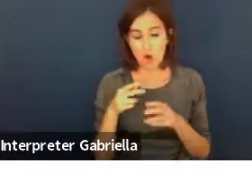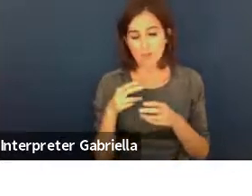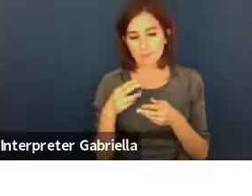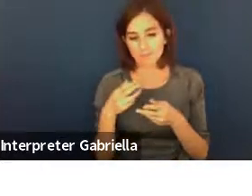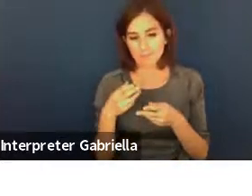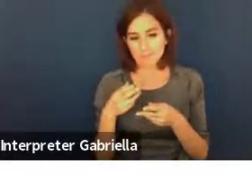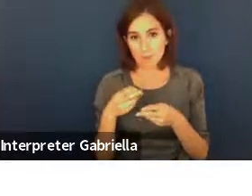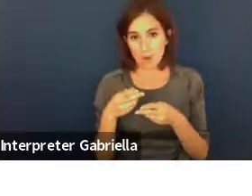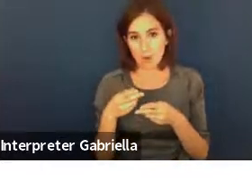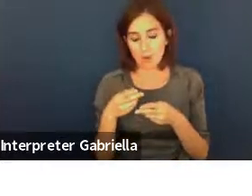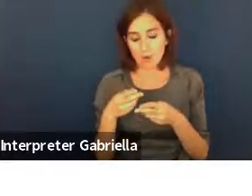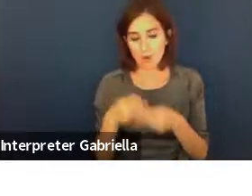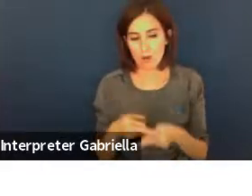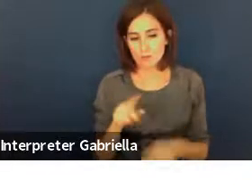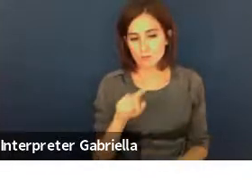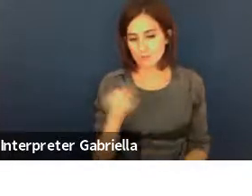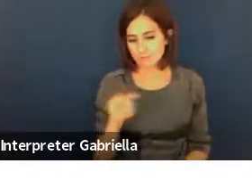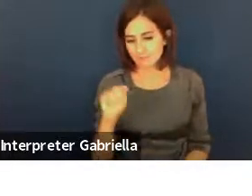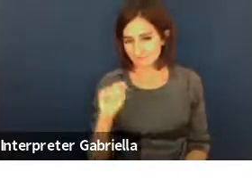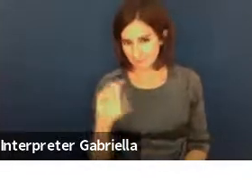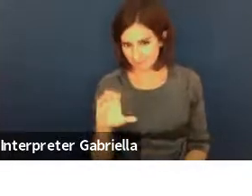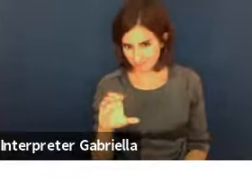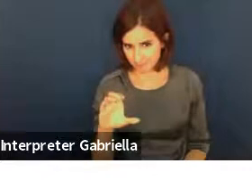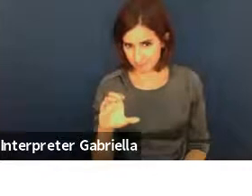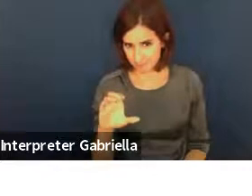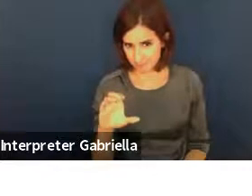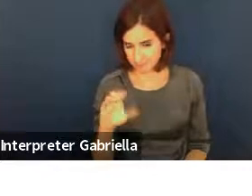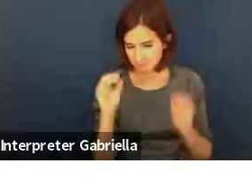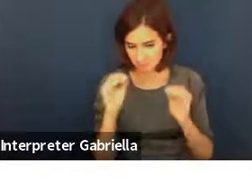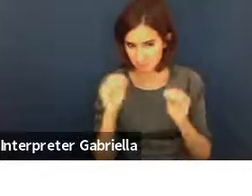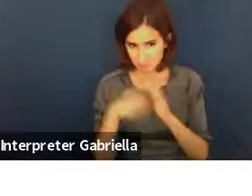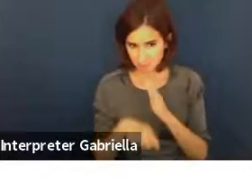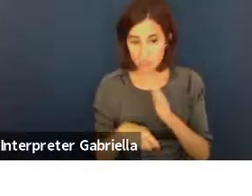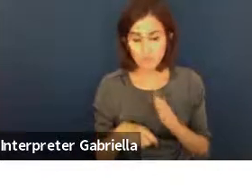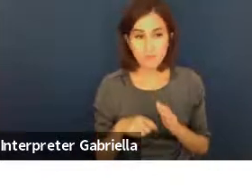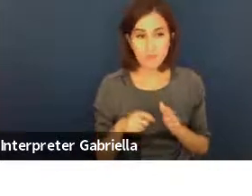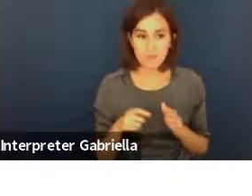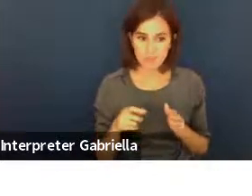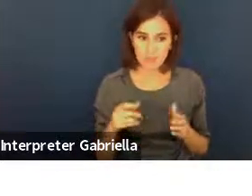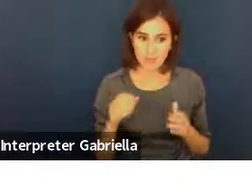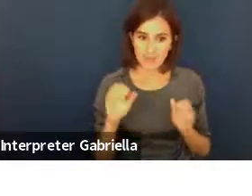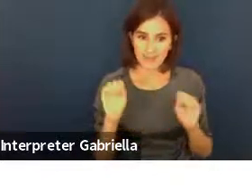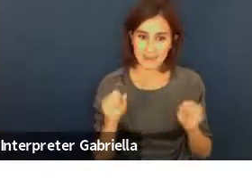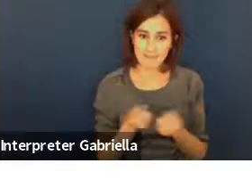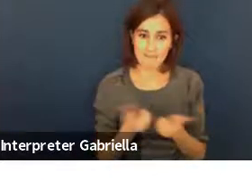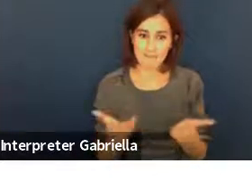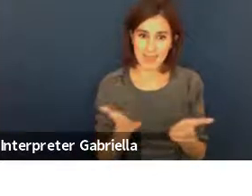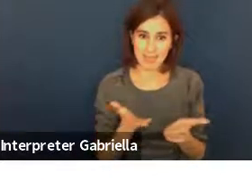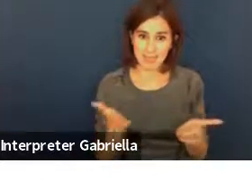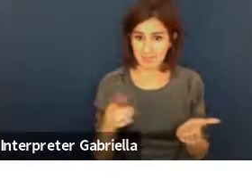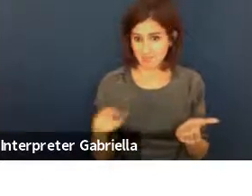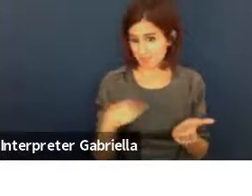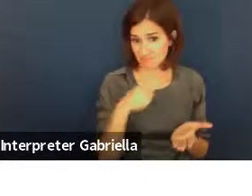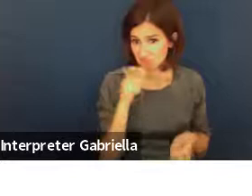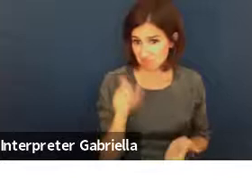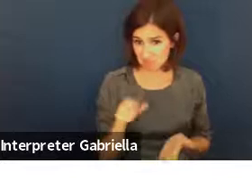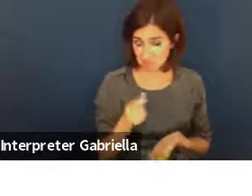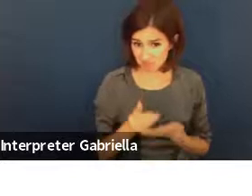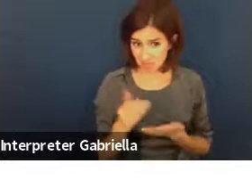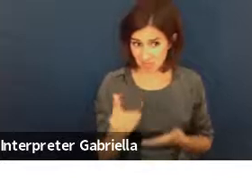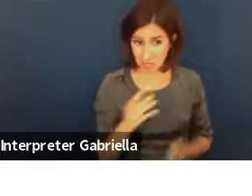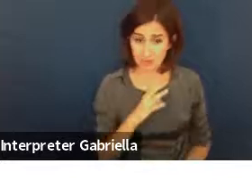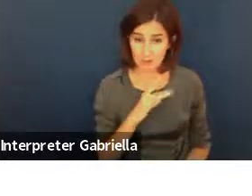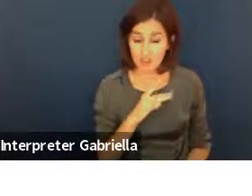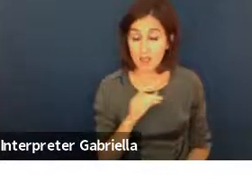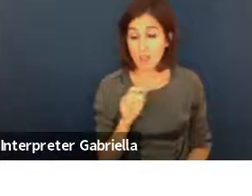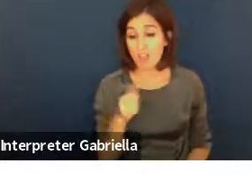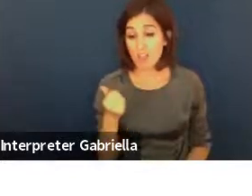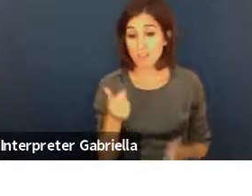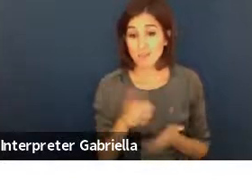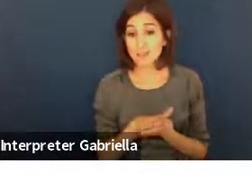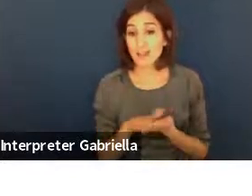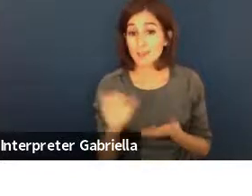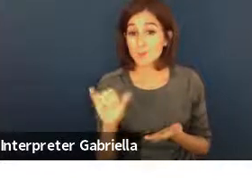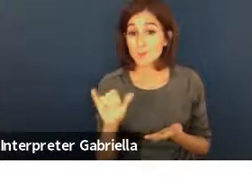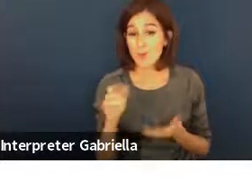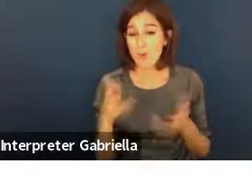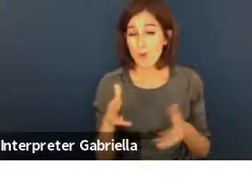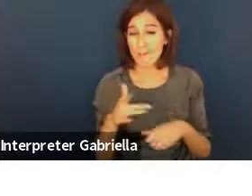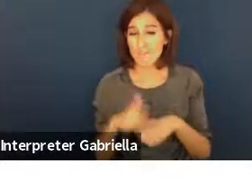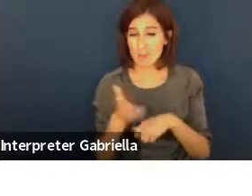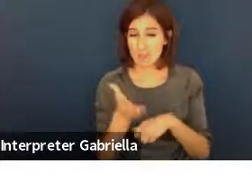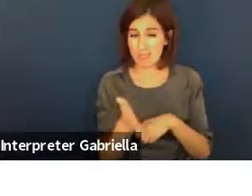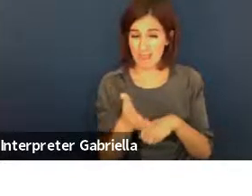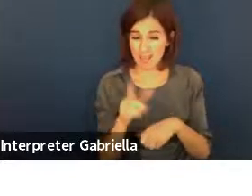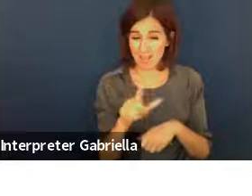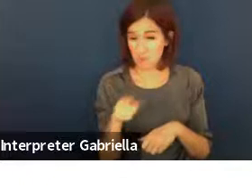Linda Kobashigawa: So it's a it's a nice way to to make materials available to students without having them purchase anything and that. And what's nice, too, is it's already available in the library. So you don't have to purchase anything either. It's already there.